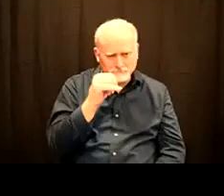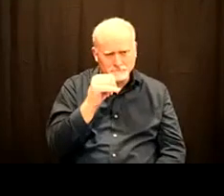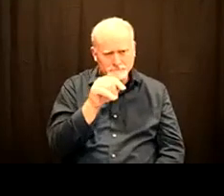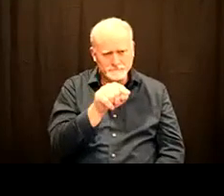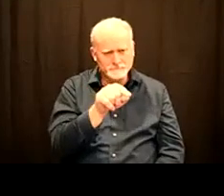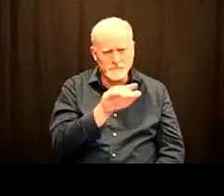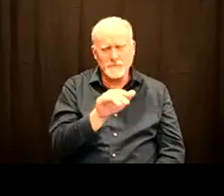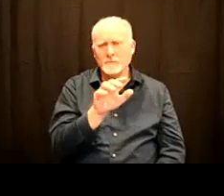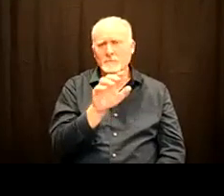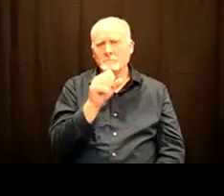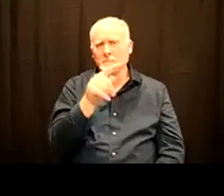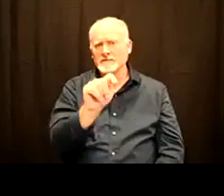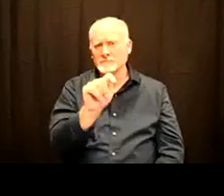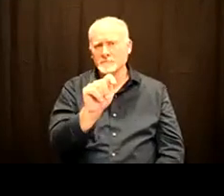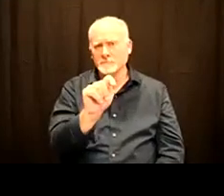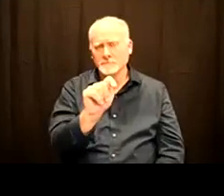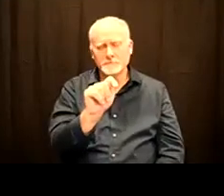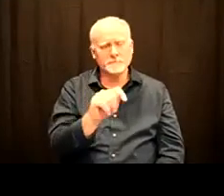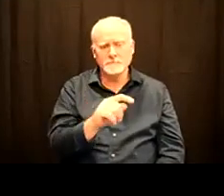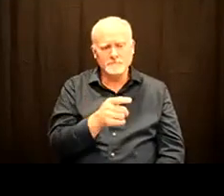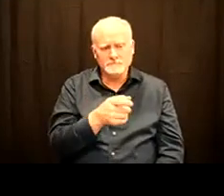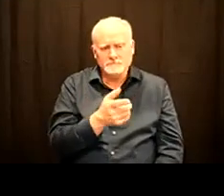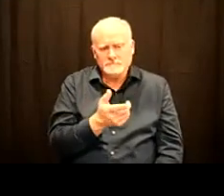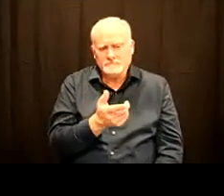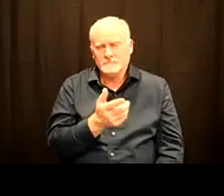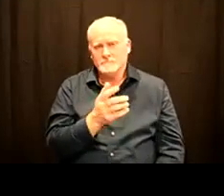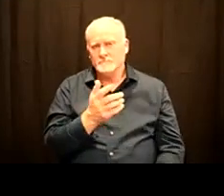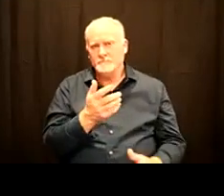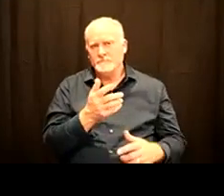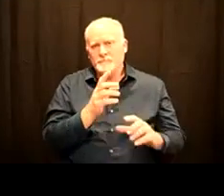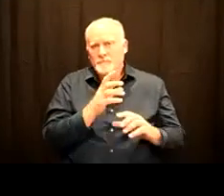mid-september and again there was no corresponding hospitalization peak following that peak